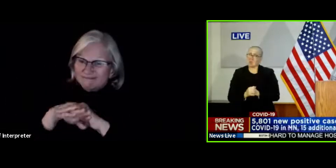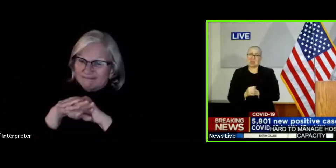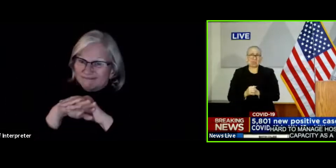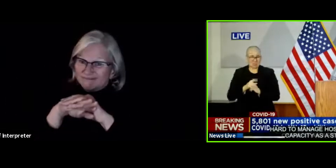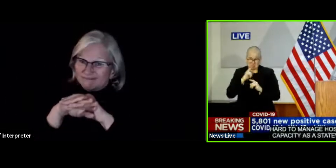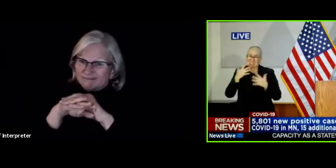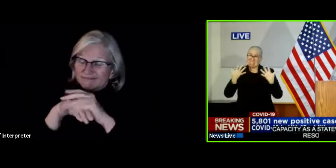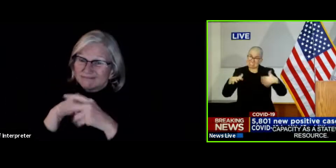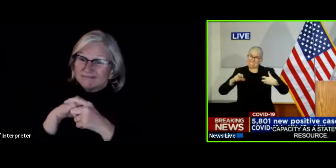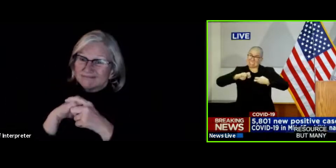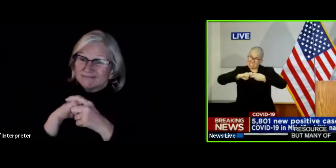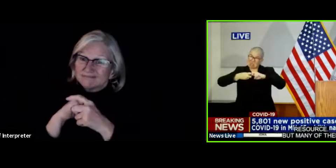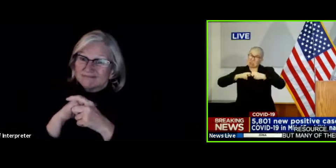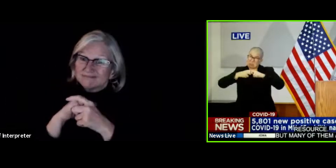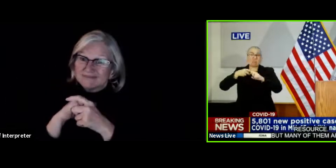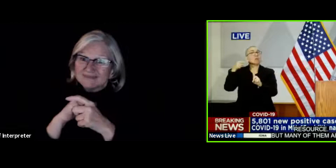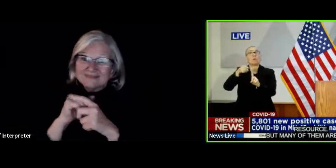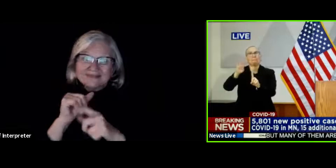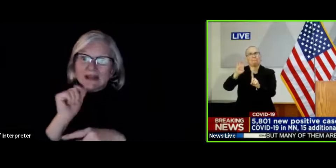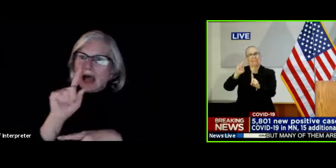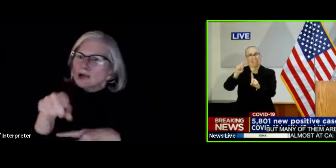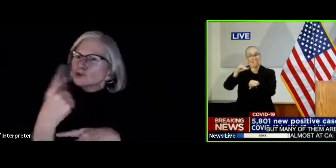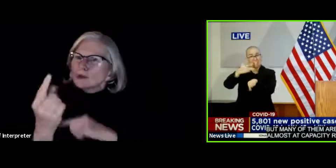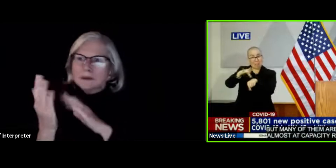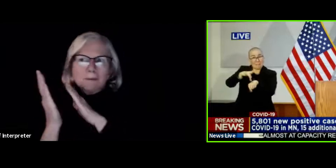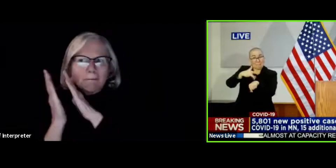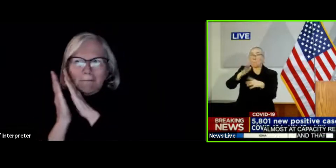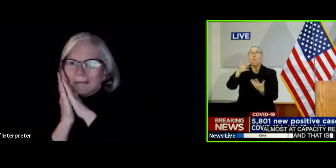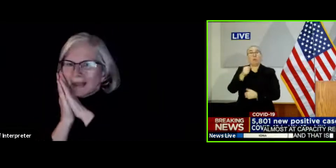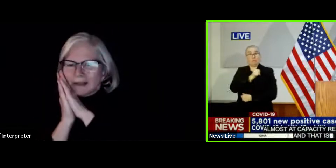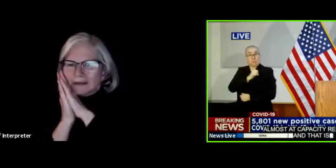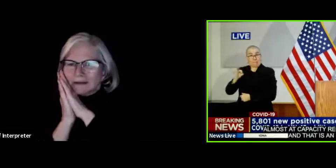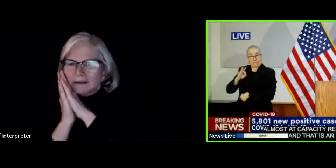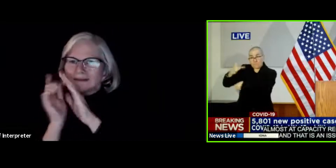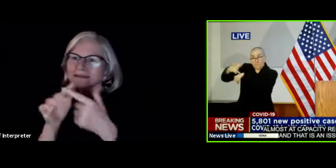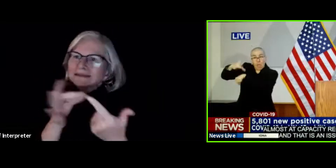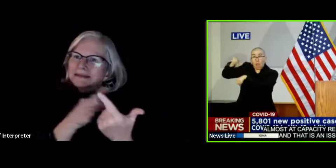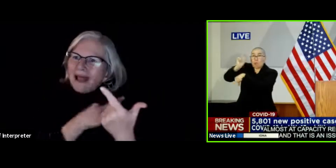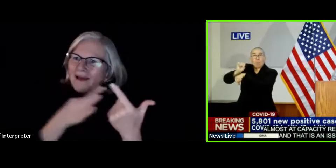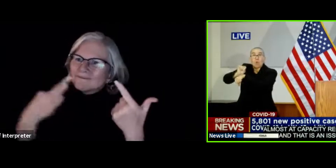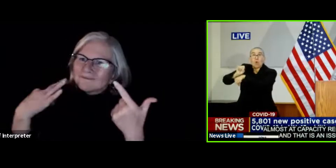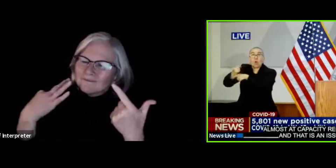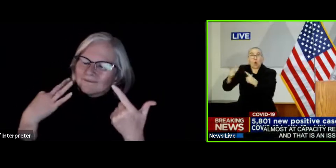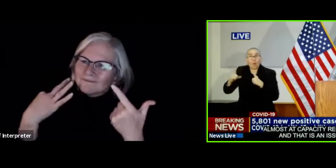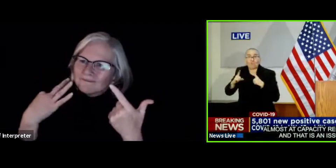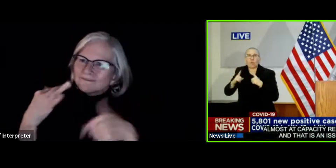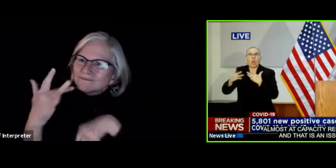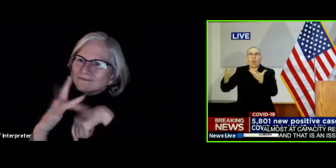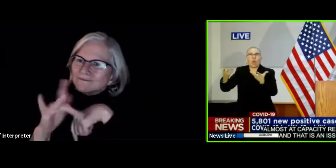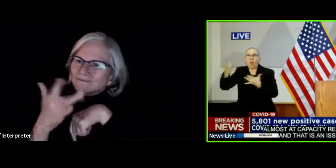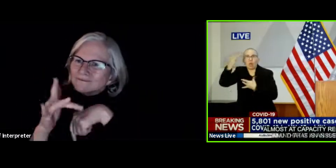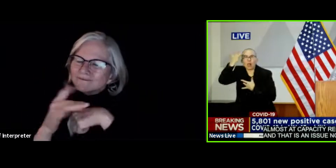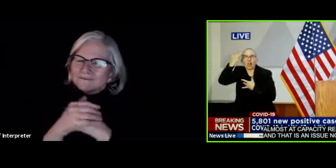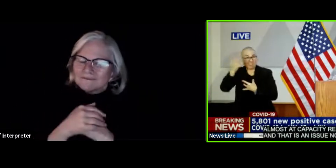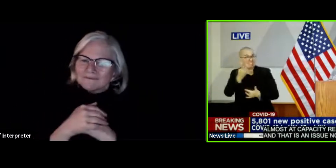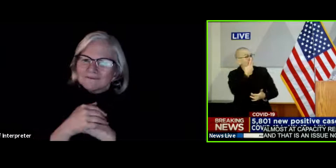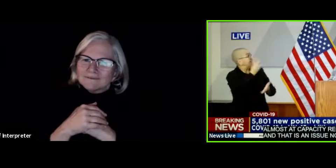STAFF AVAILABLE TO CARE FOR PEOPLE IN THE BEDS. AND THIS IS A GRAPH, THE TWO GRAPHS THAT LOOK AT THE